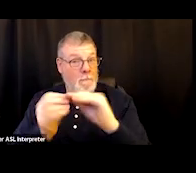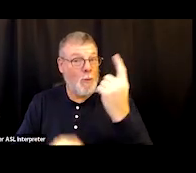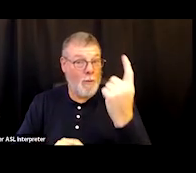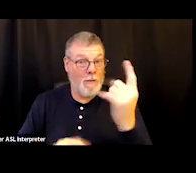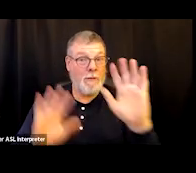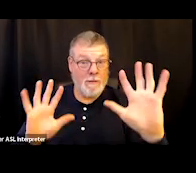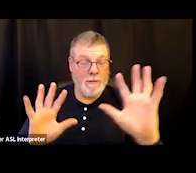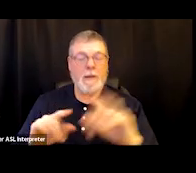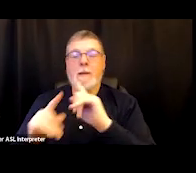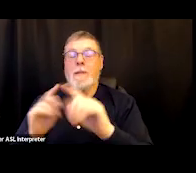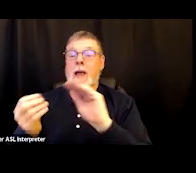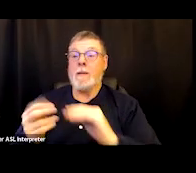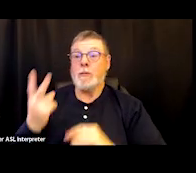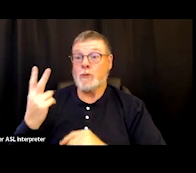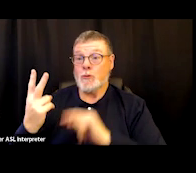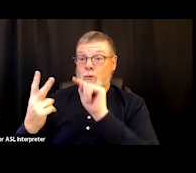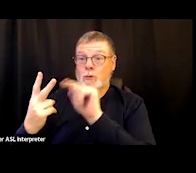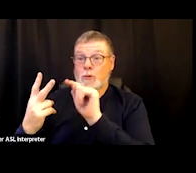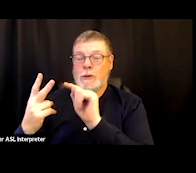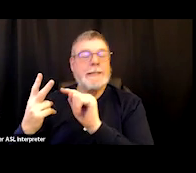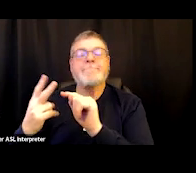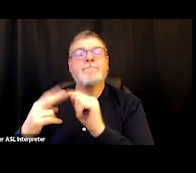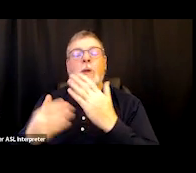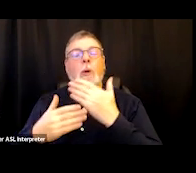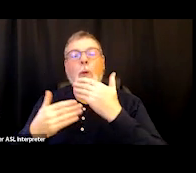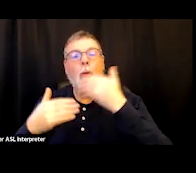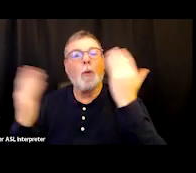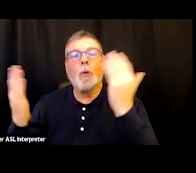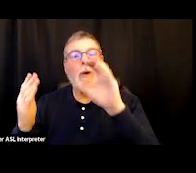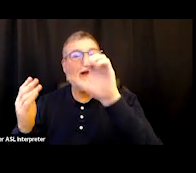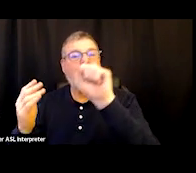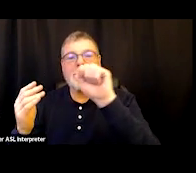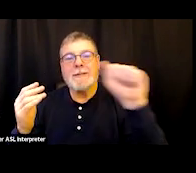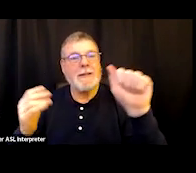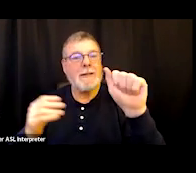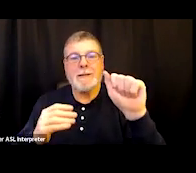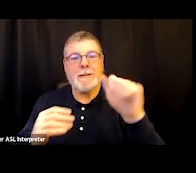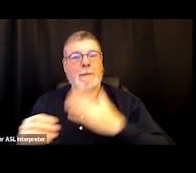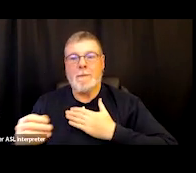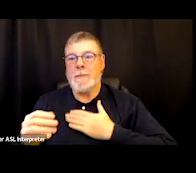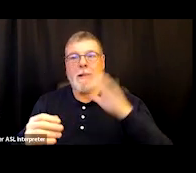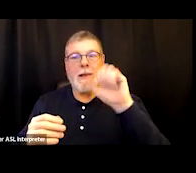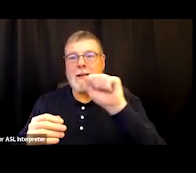but the scenario number two is the person was not able to create a my Social Security account for whatever reason.